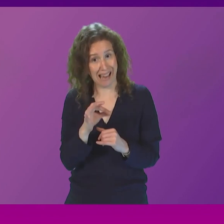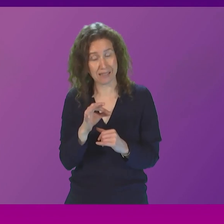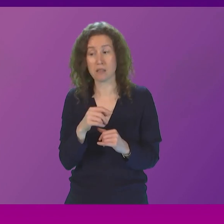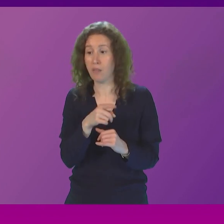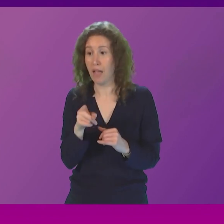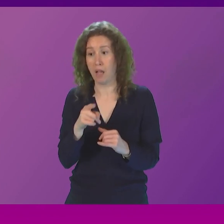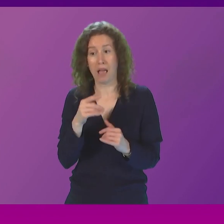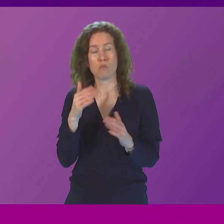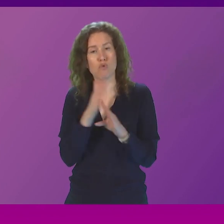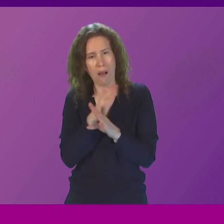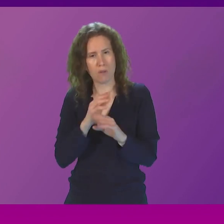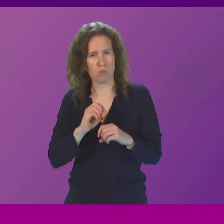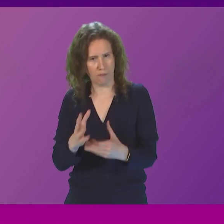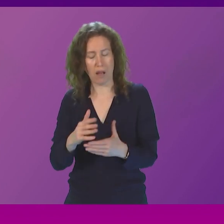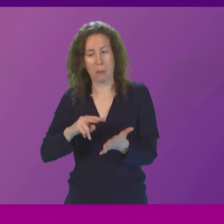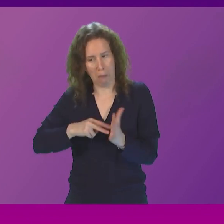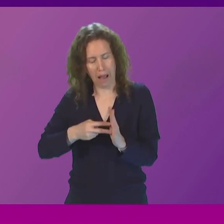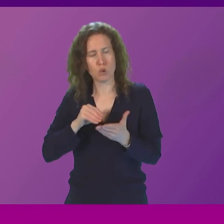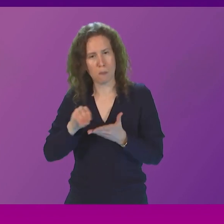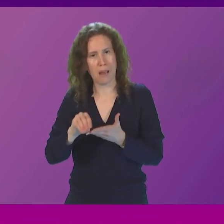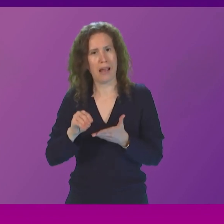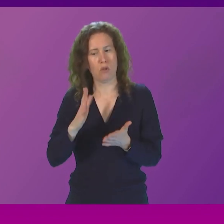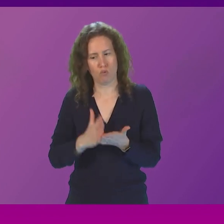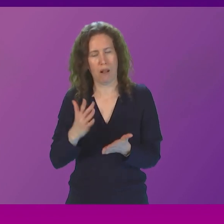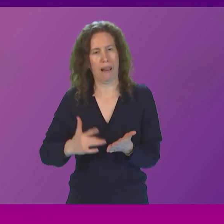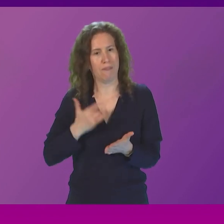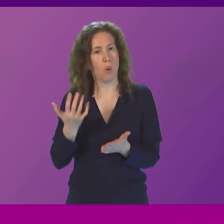to pay their staff the real living wage from August 2021.